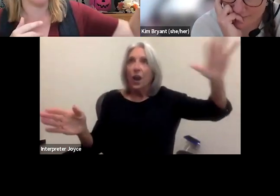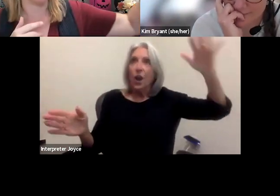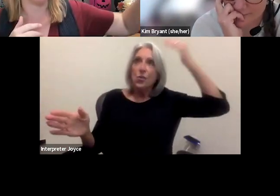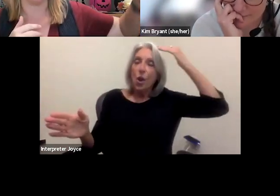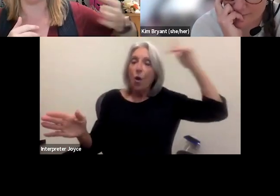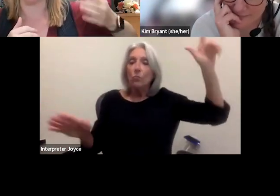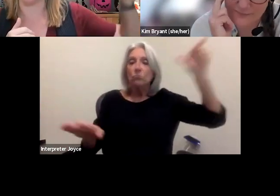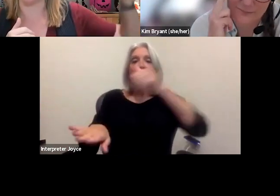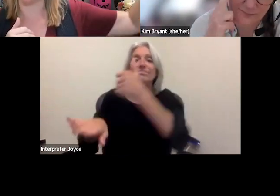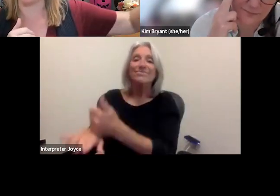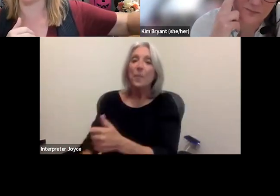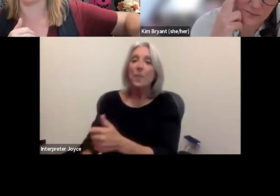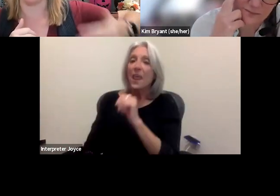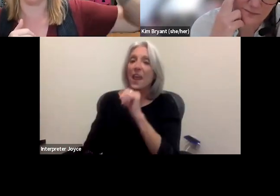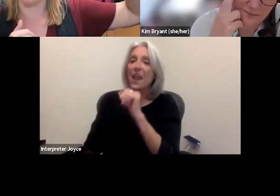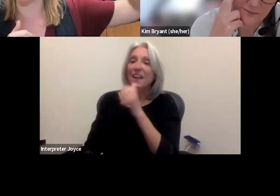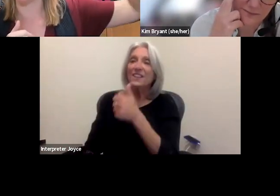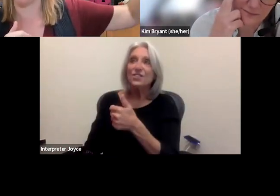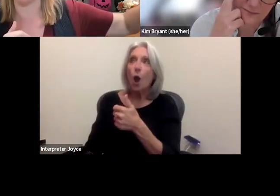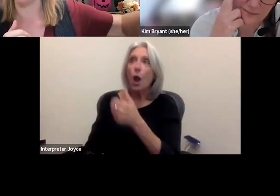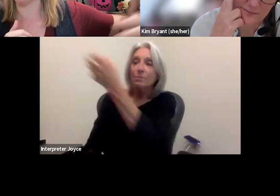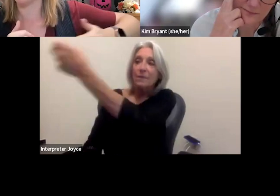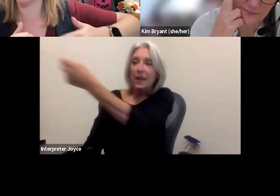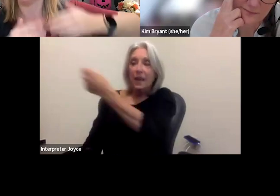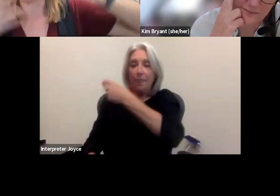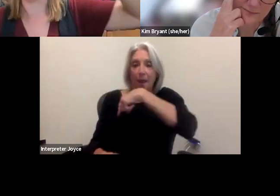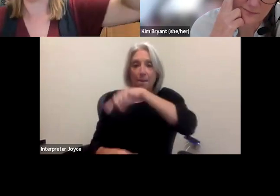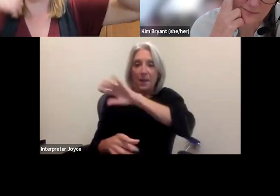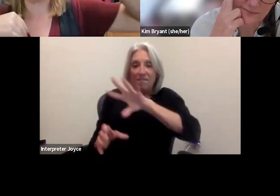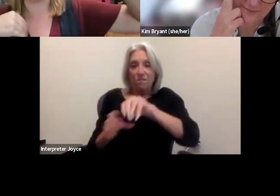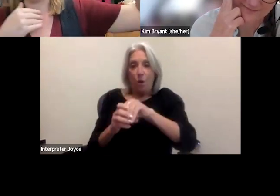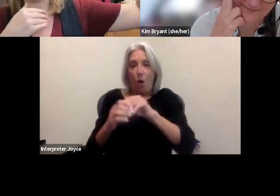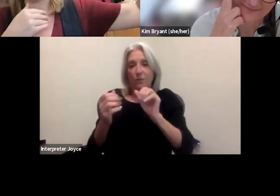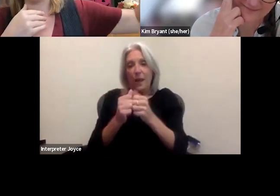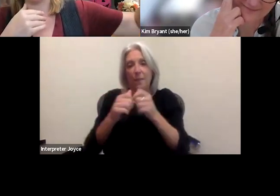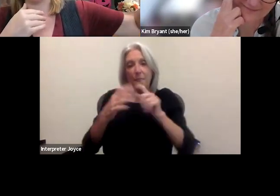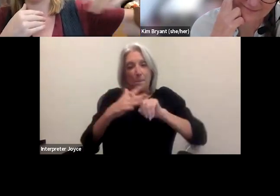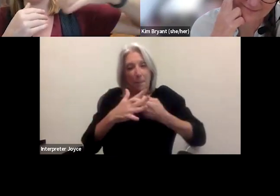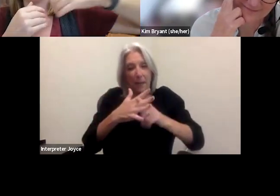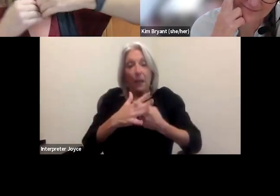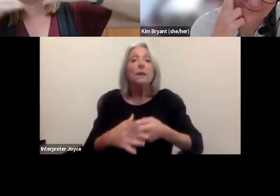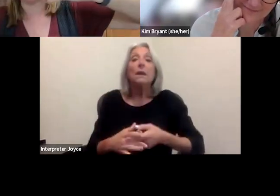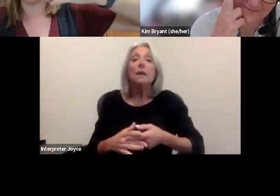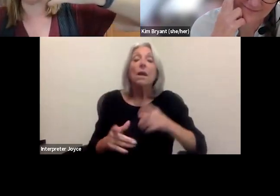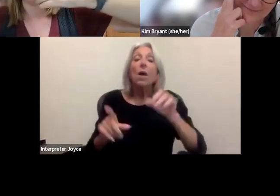so it's not at an early-enough stage. Like, the product's already coming, or something has already been designed